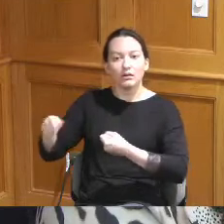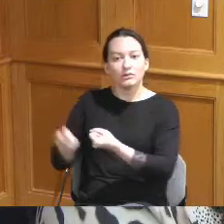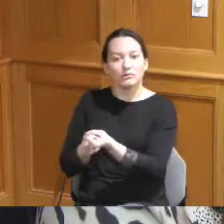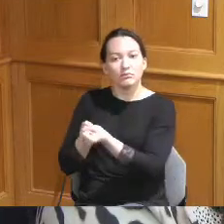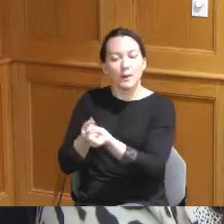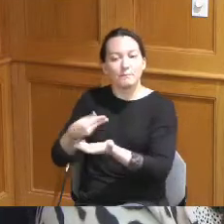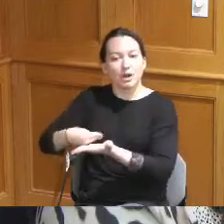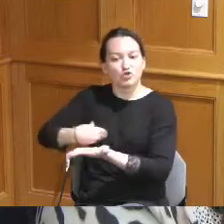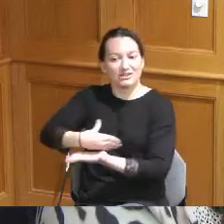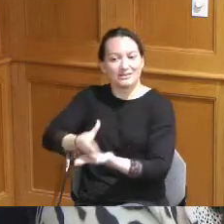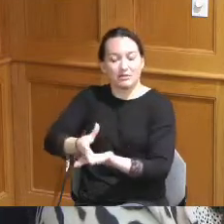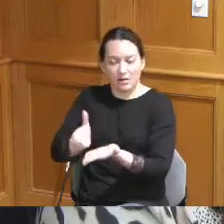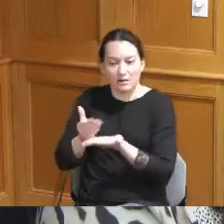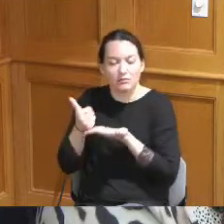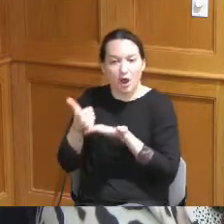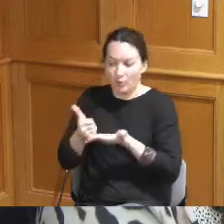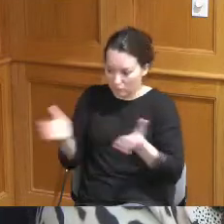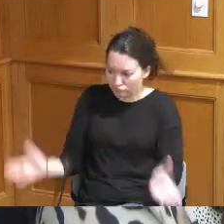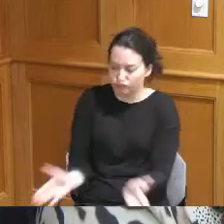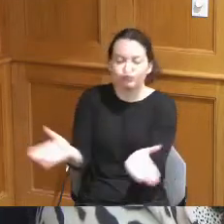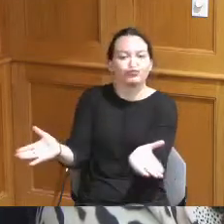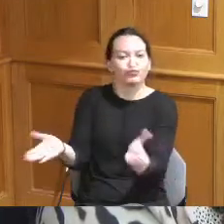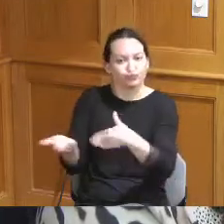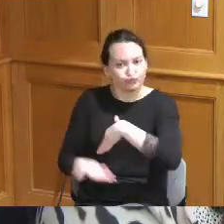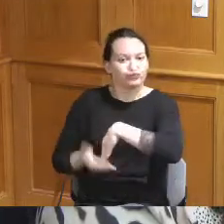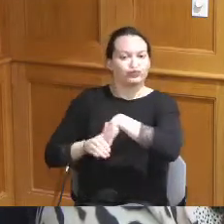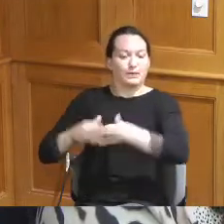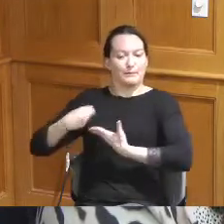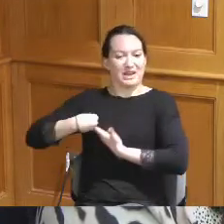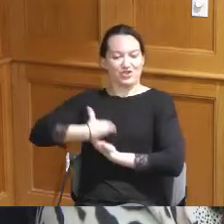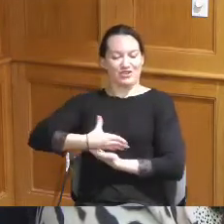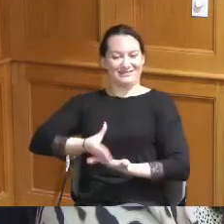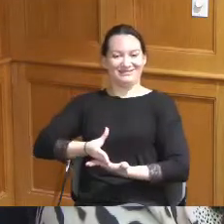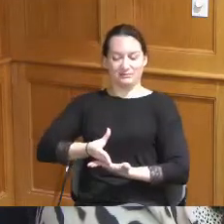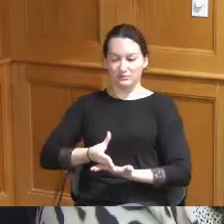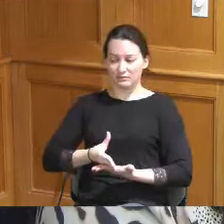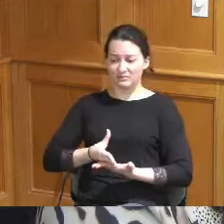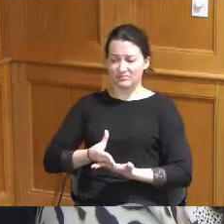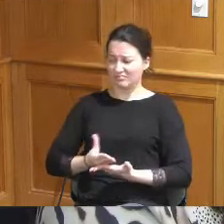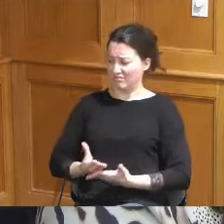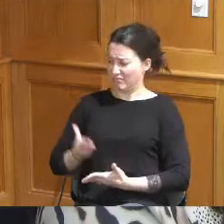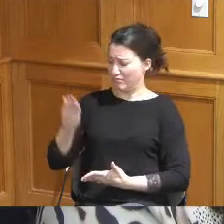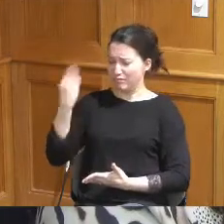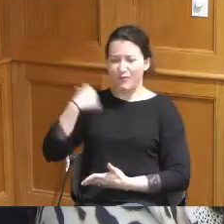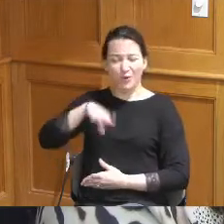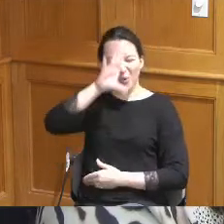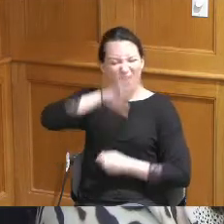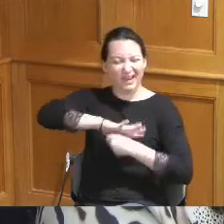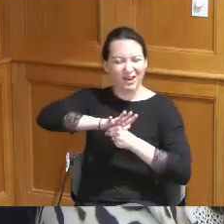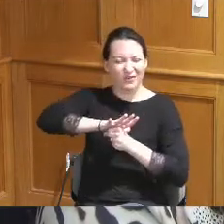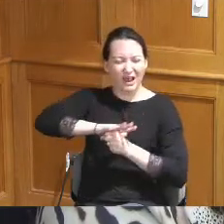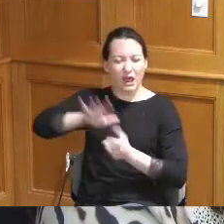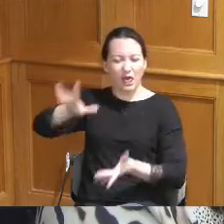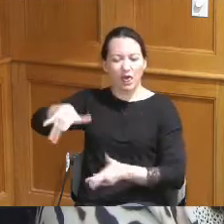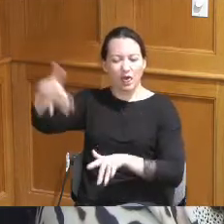and to help them enhance their budget from pan from the pandemic and the events were were awesome